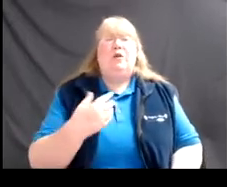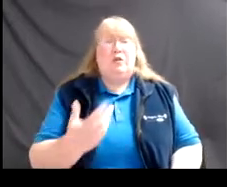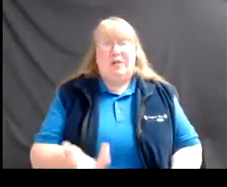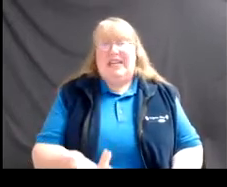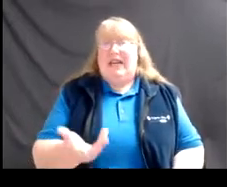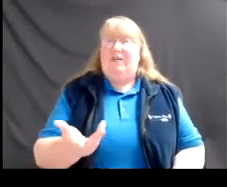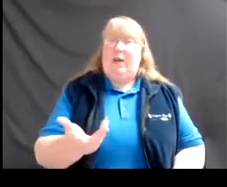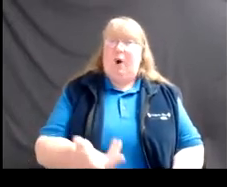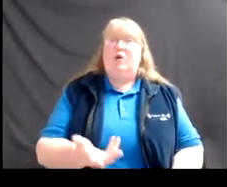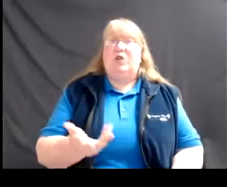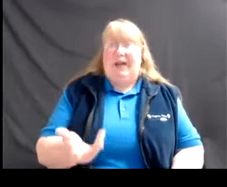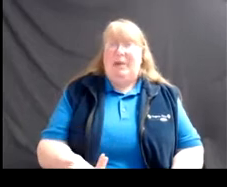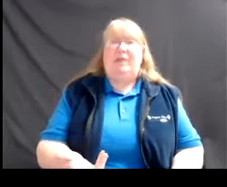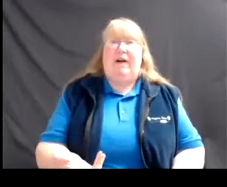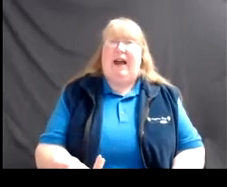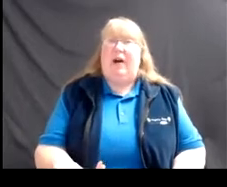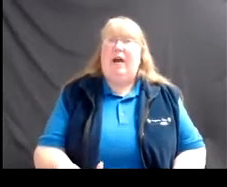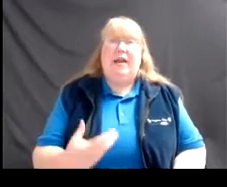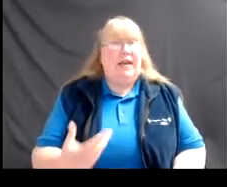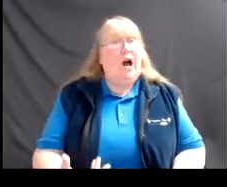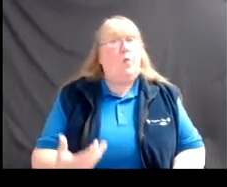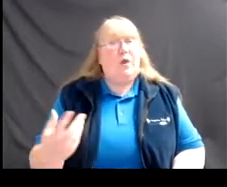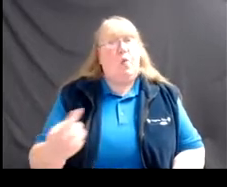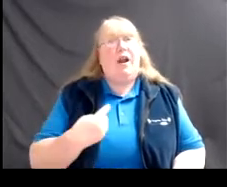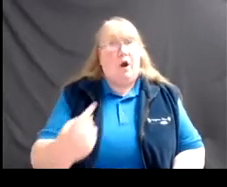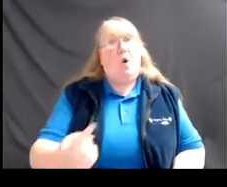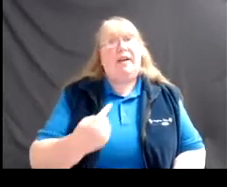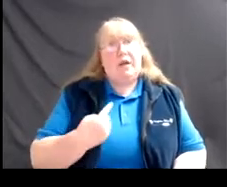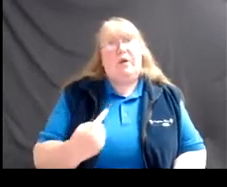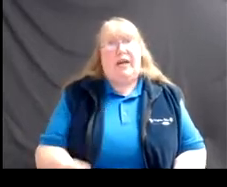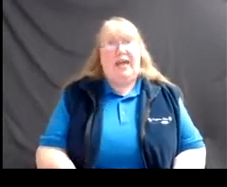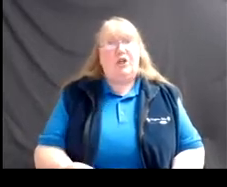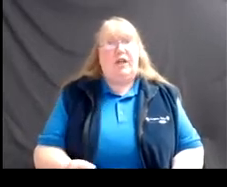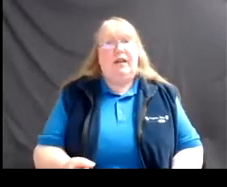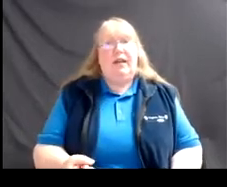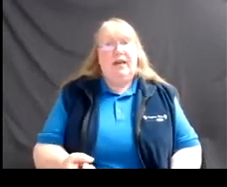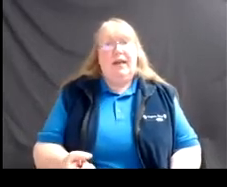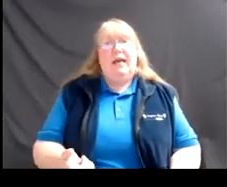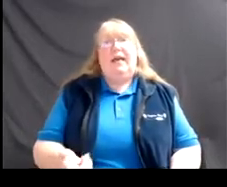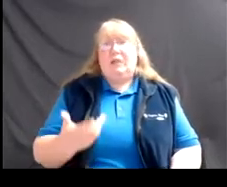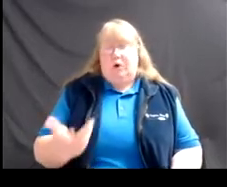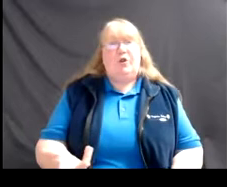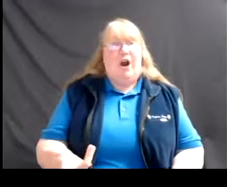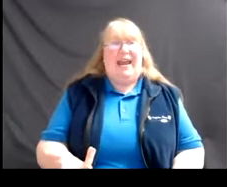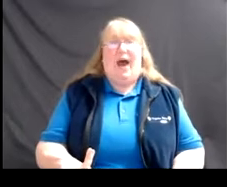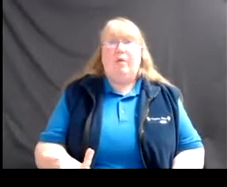So, seeing if a personal amplifier can help with one-on-one communication is worth trying out.